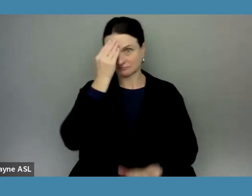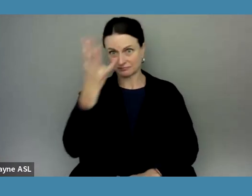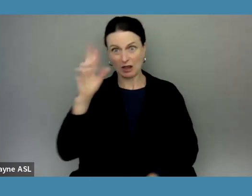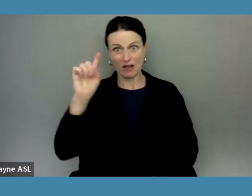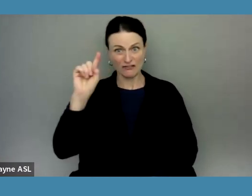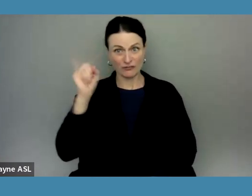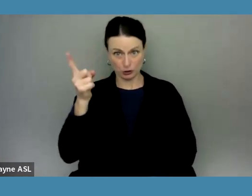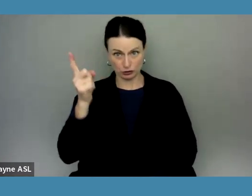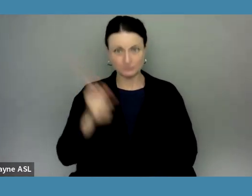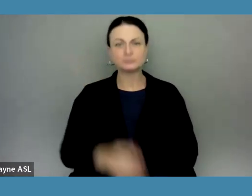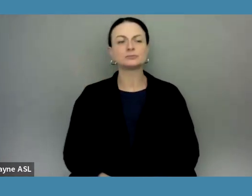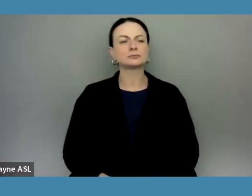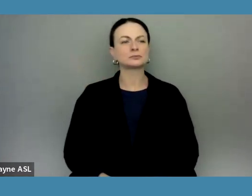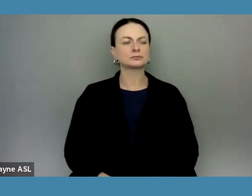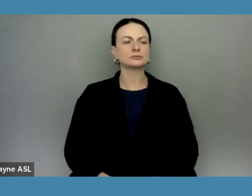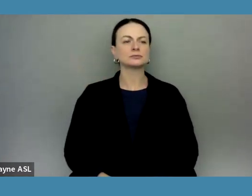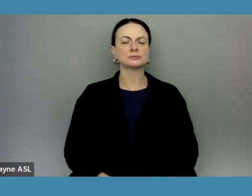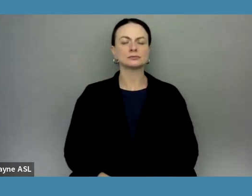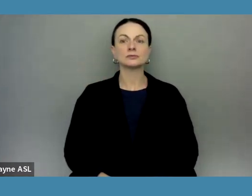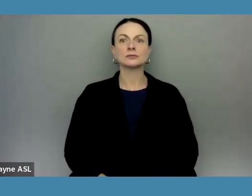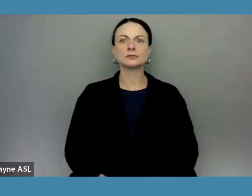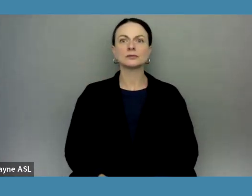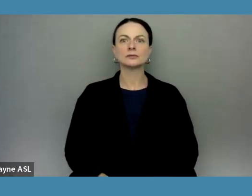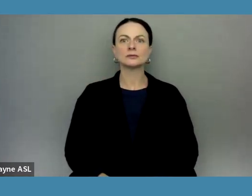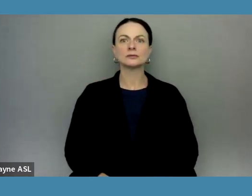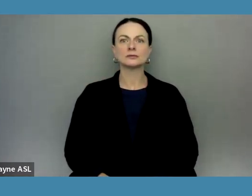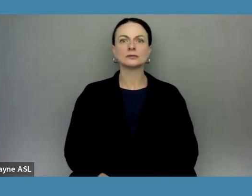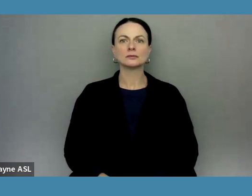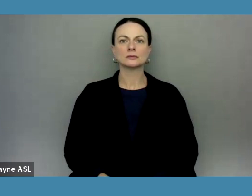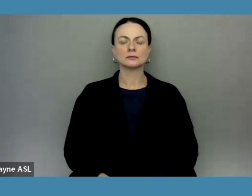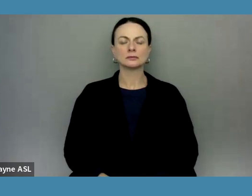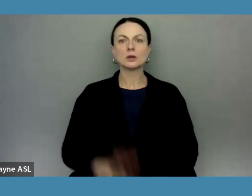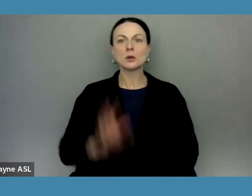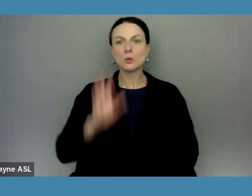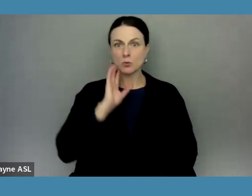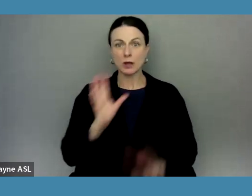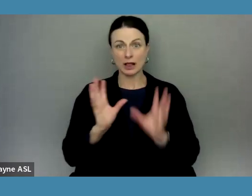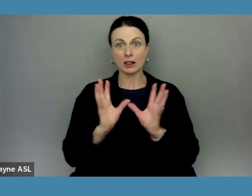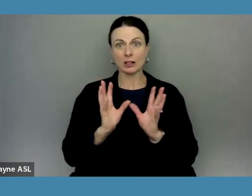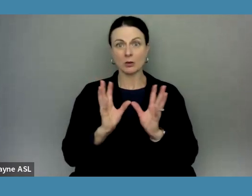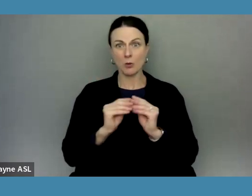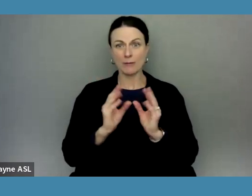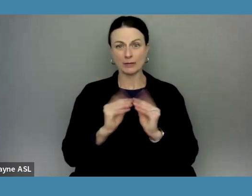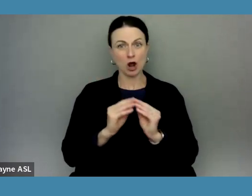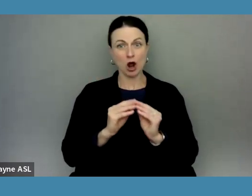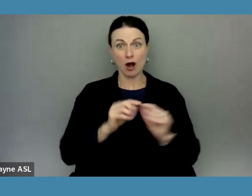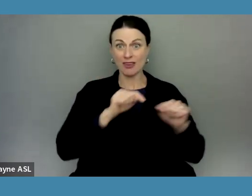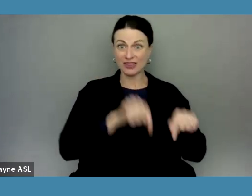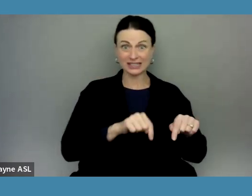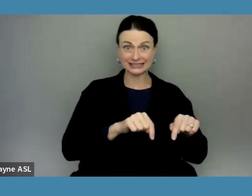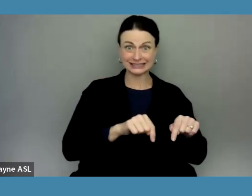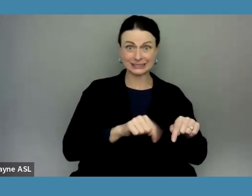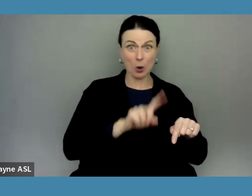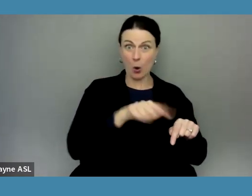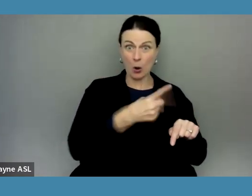that we're going to be doing a webinar series for pro se clients